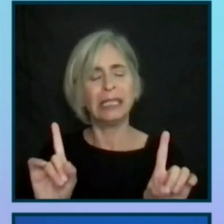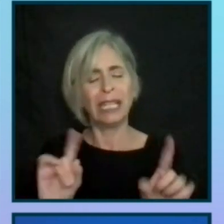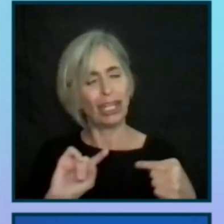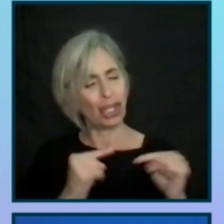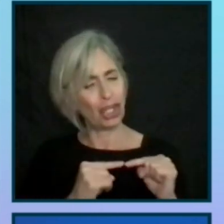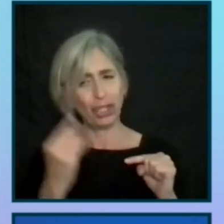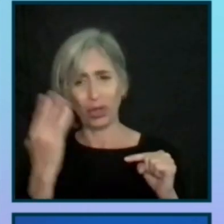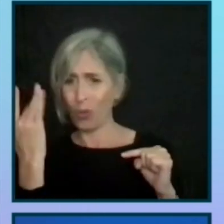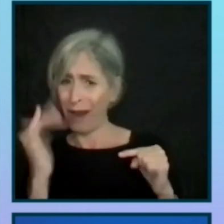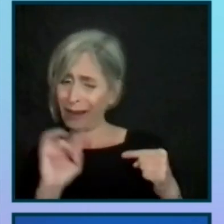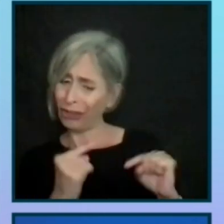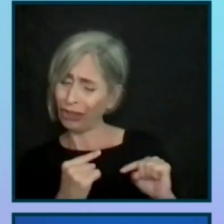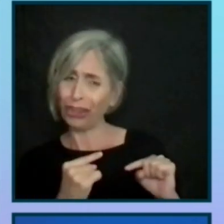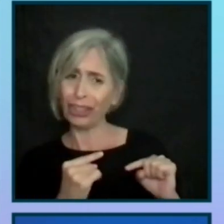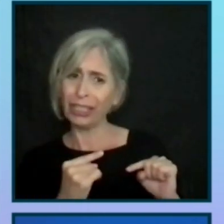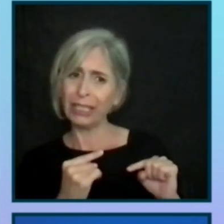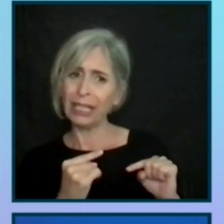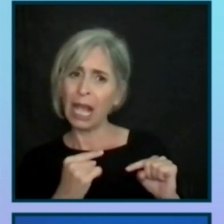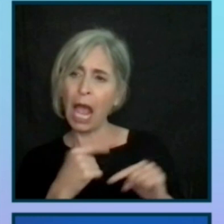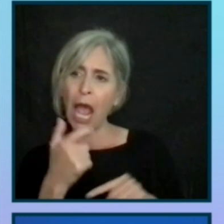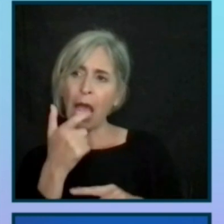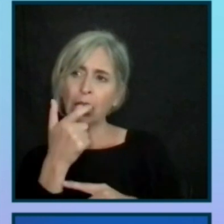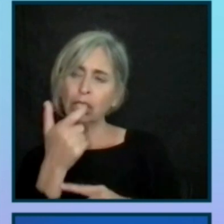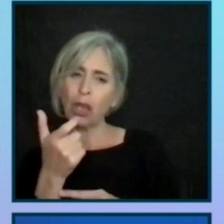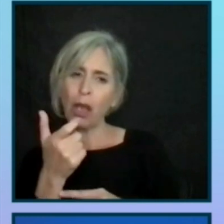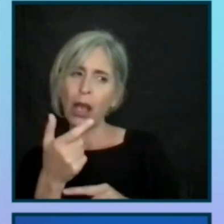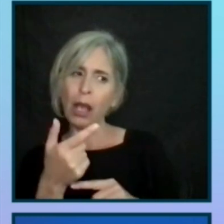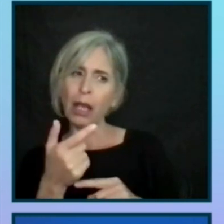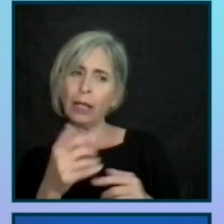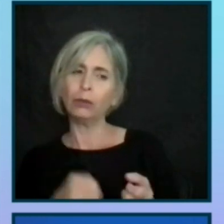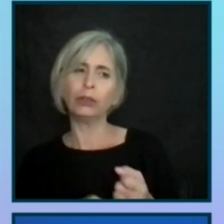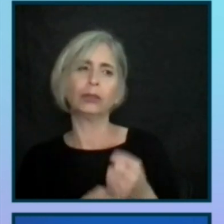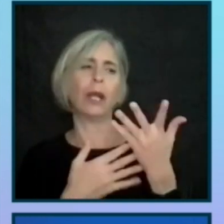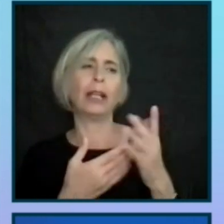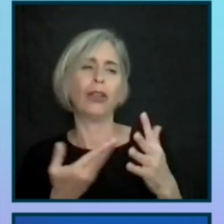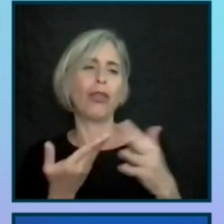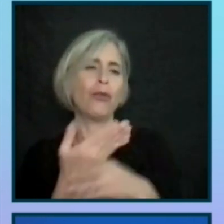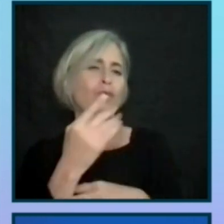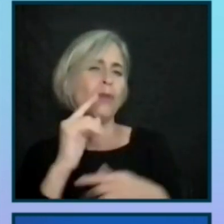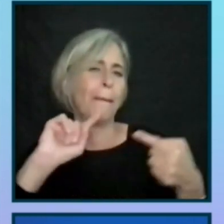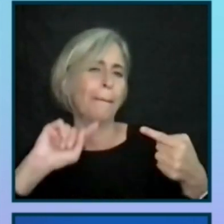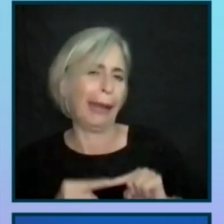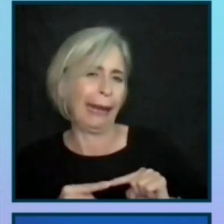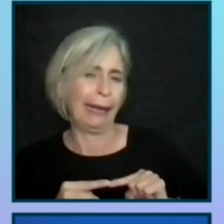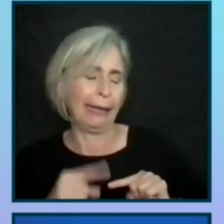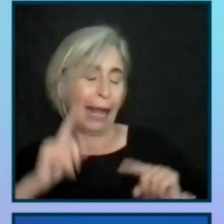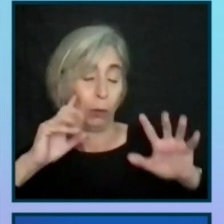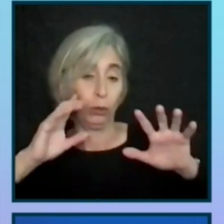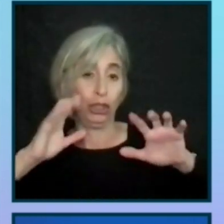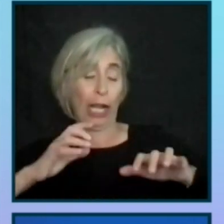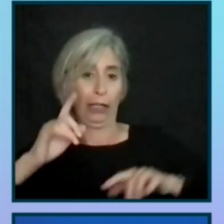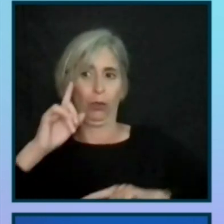And the reason it hurt was because I saw that it came out of pain and it kind of shocked me into thinking, well,